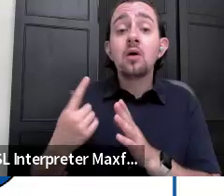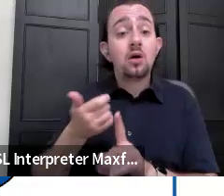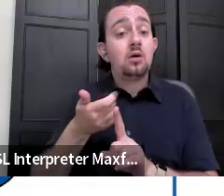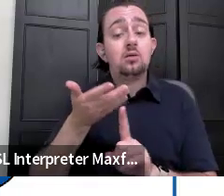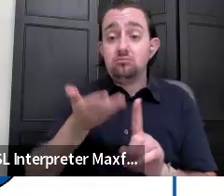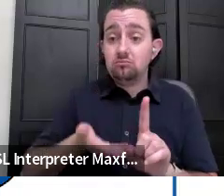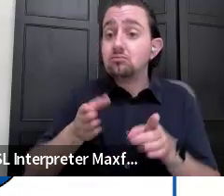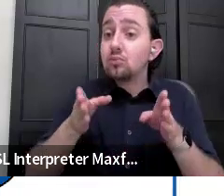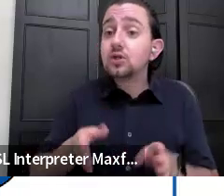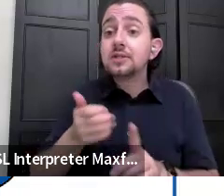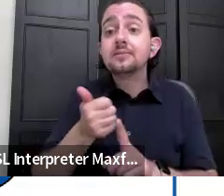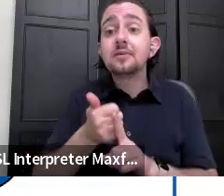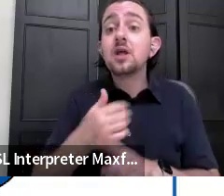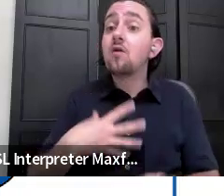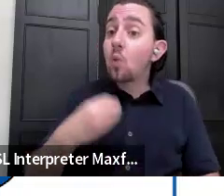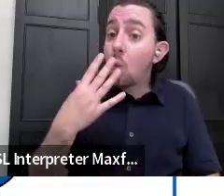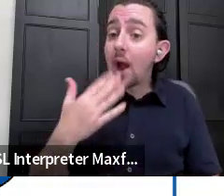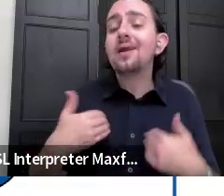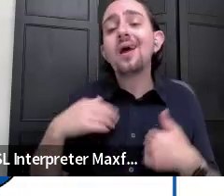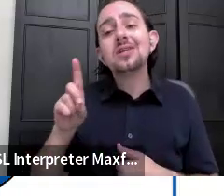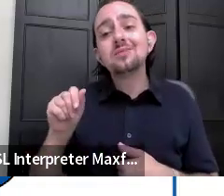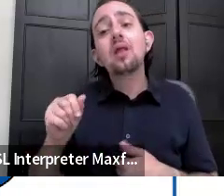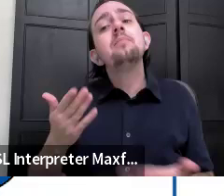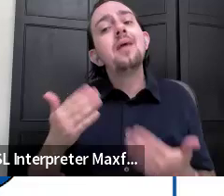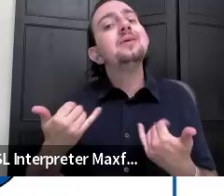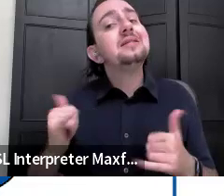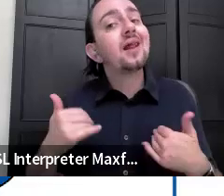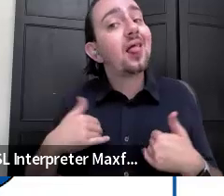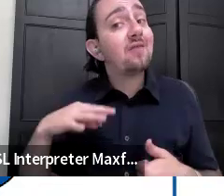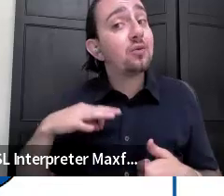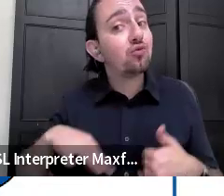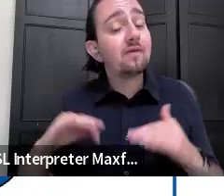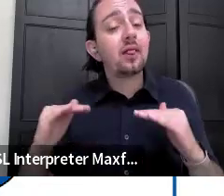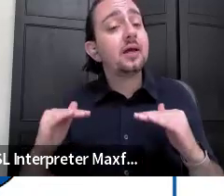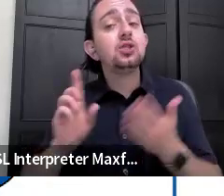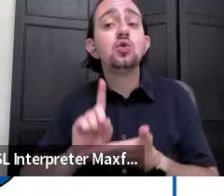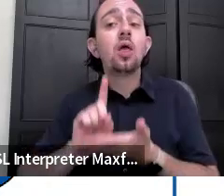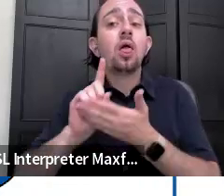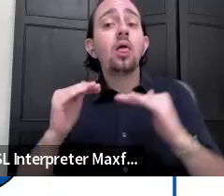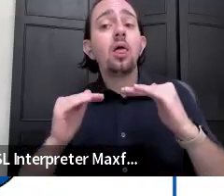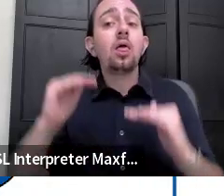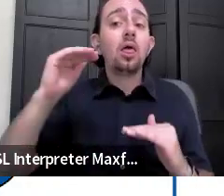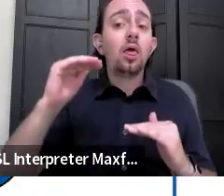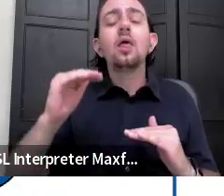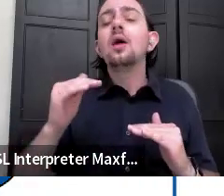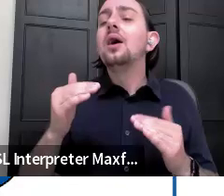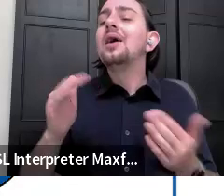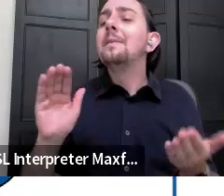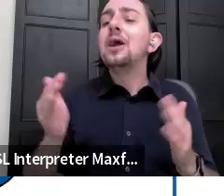or maybe a societal privilege as opposed to someone who is Latino and disabled.